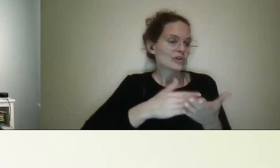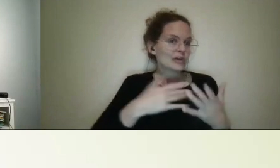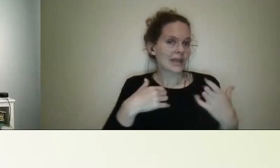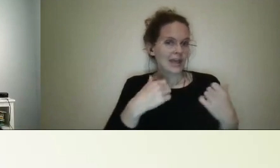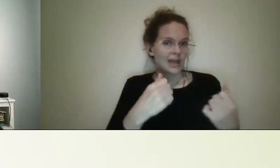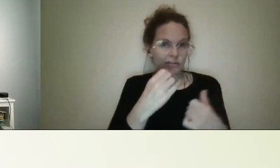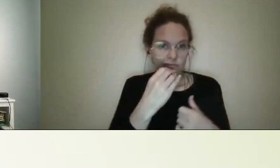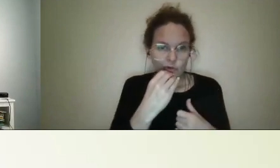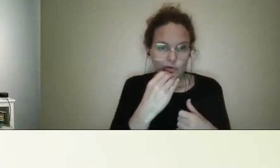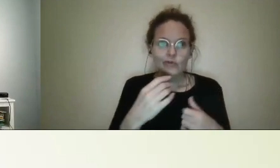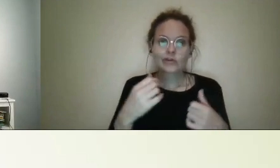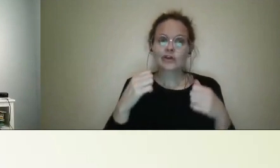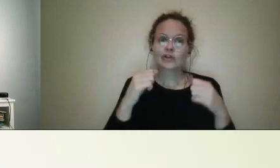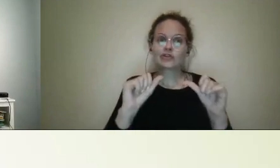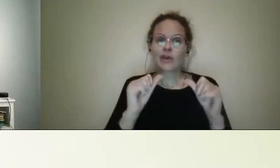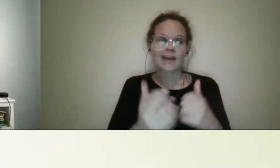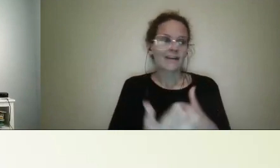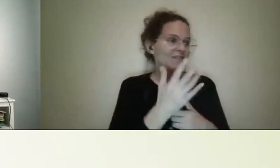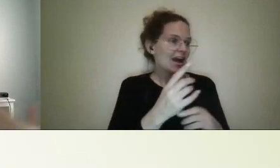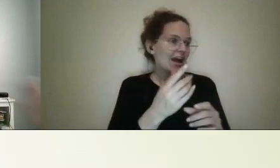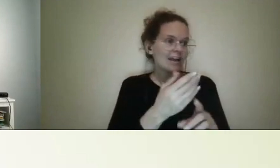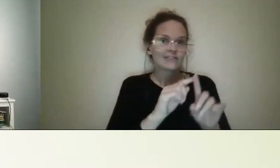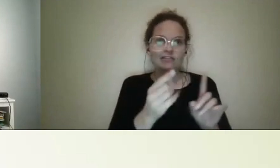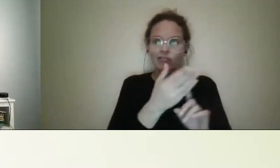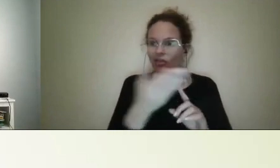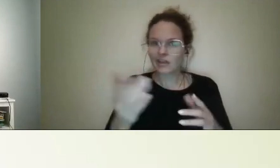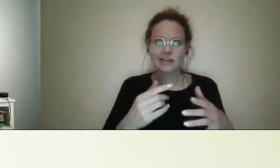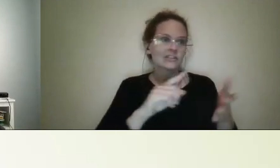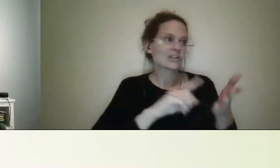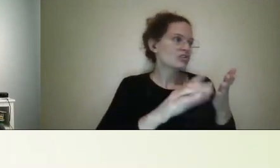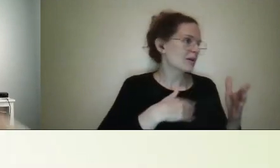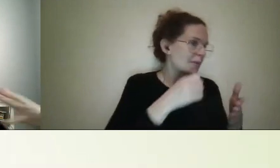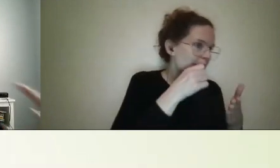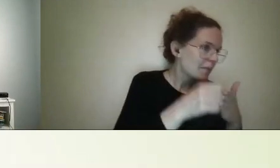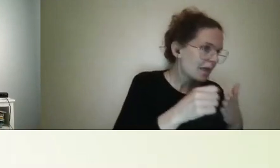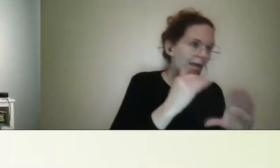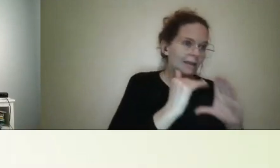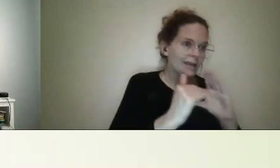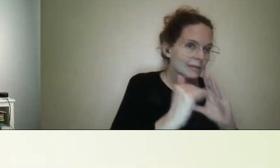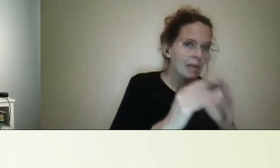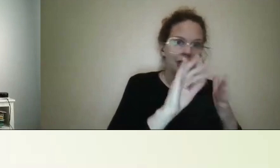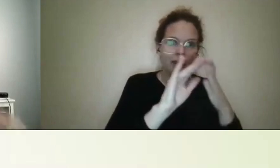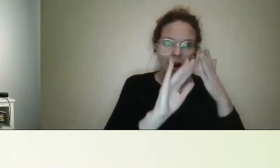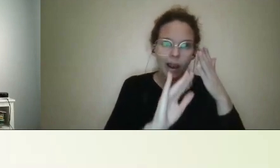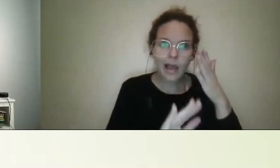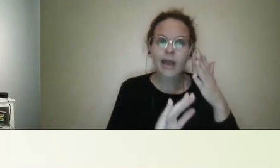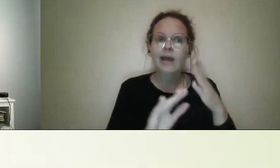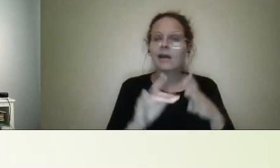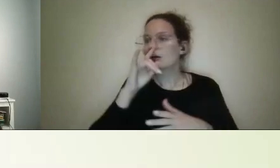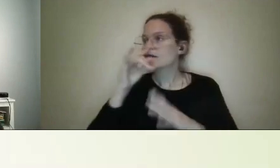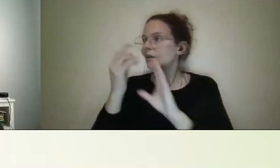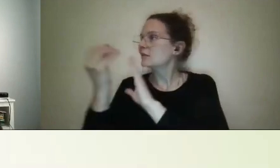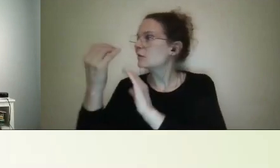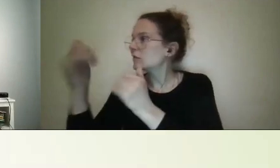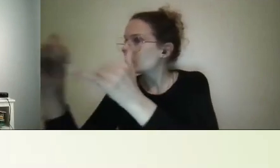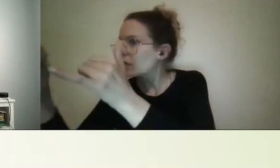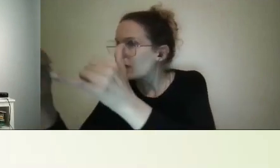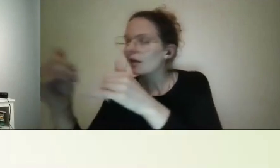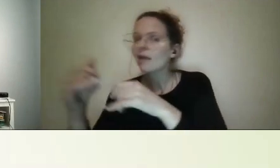trying to do five things at once - check my mail. The kids are outside playing or they're